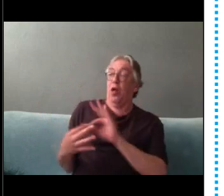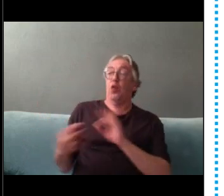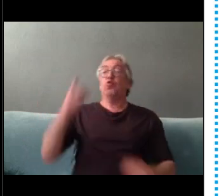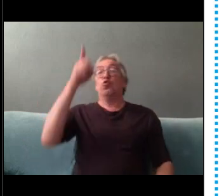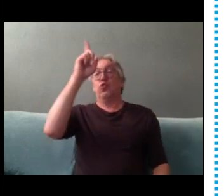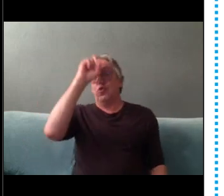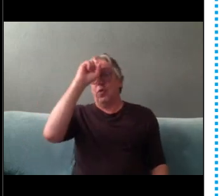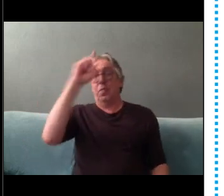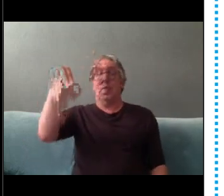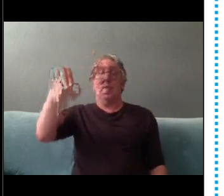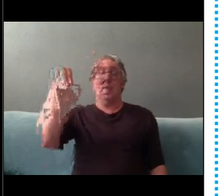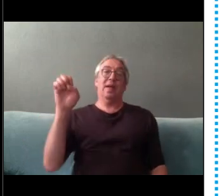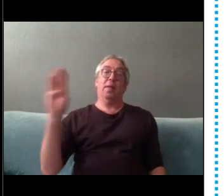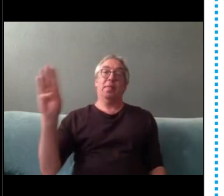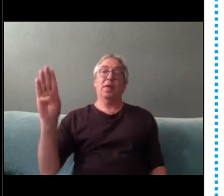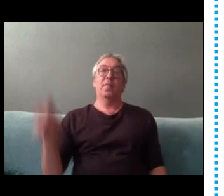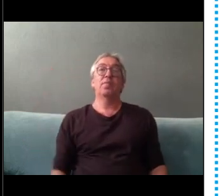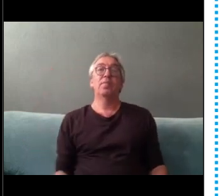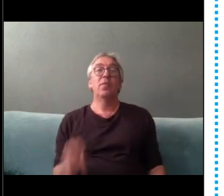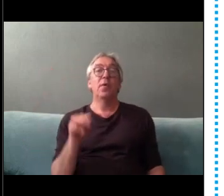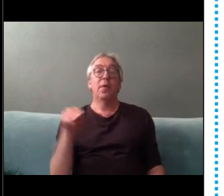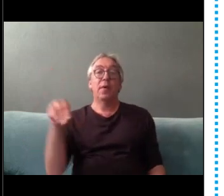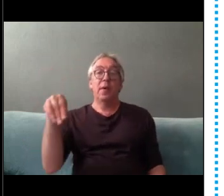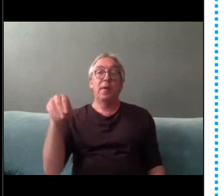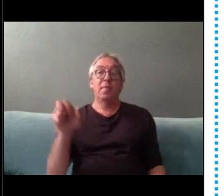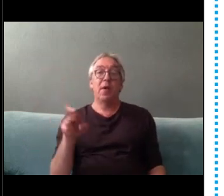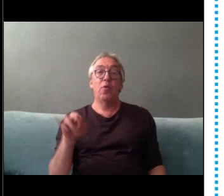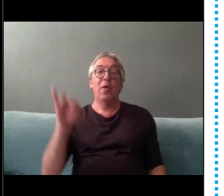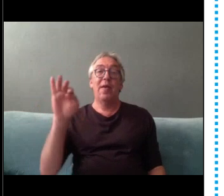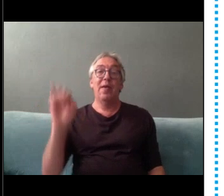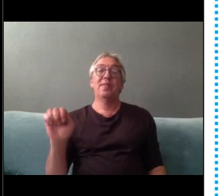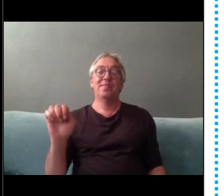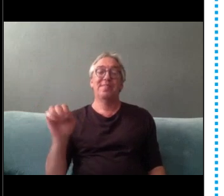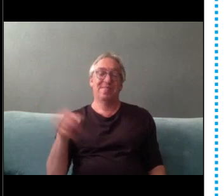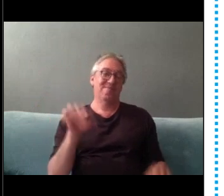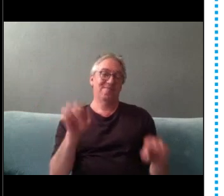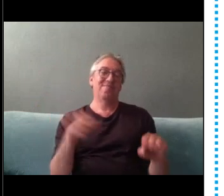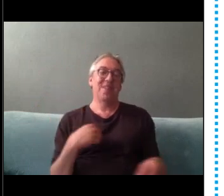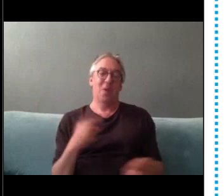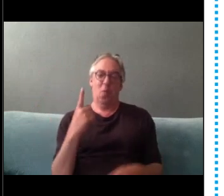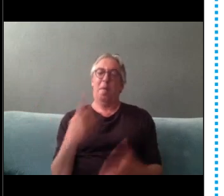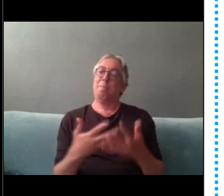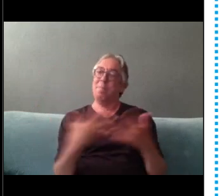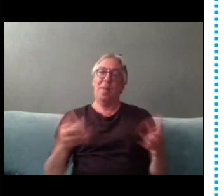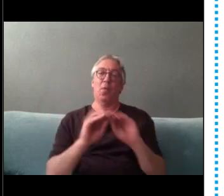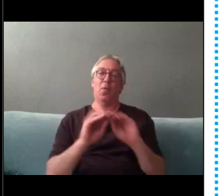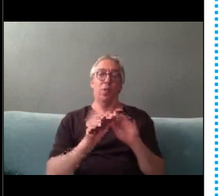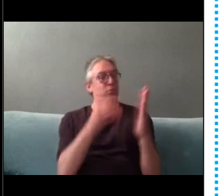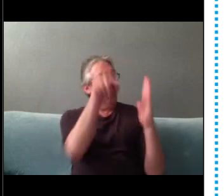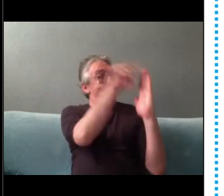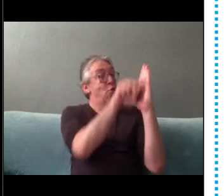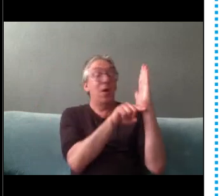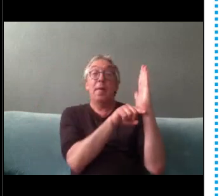Just to add. This is one of the big criticisms that we also have, it isn't clear how it is assessed.